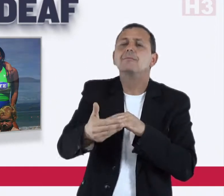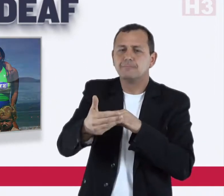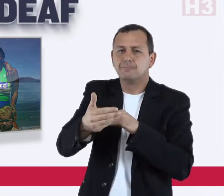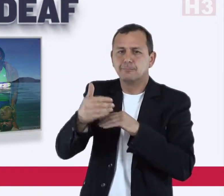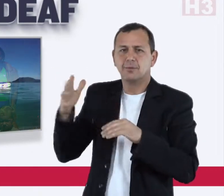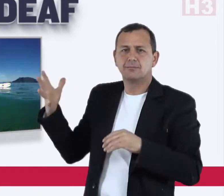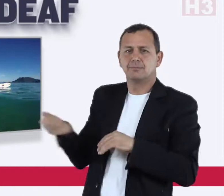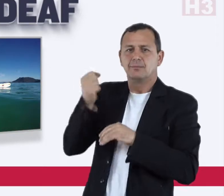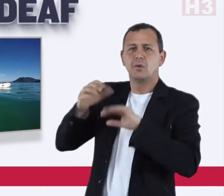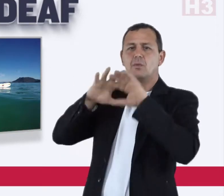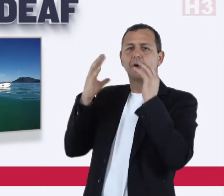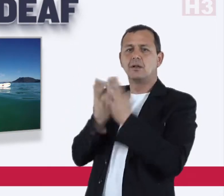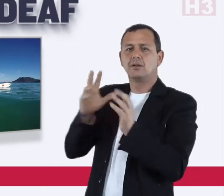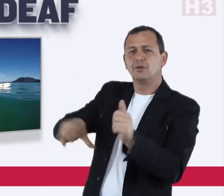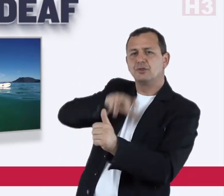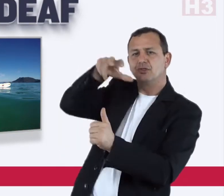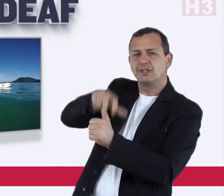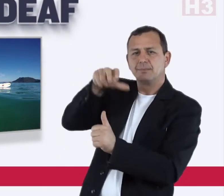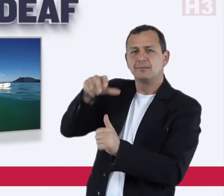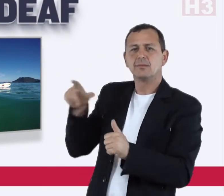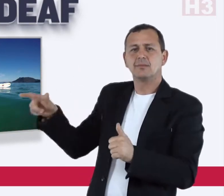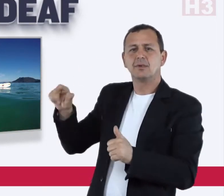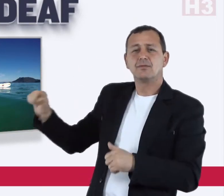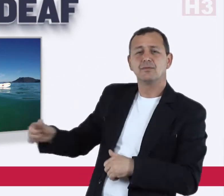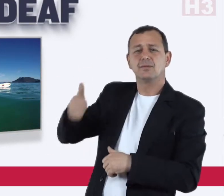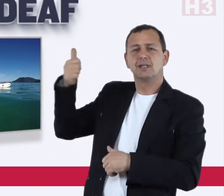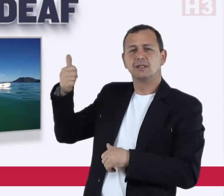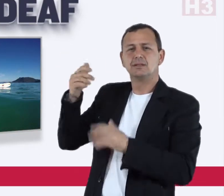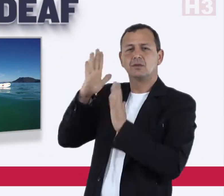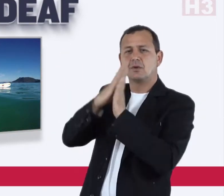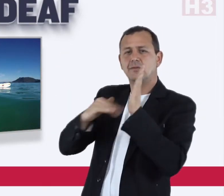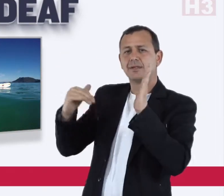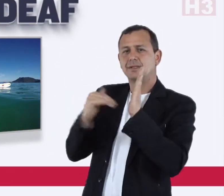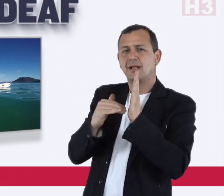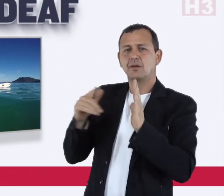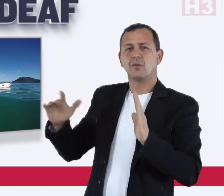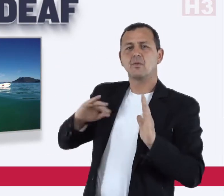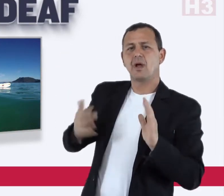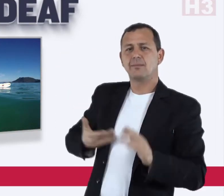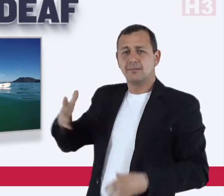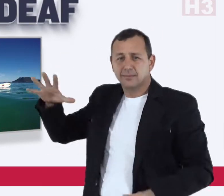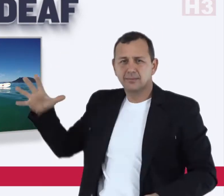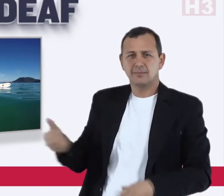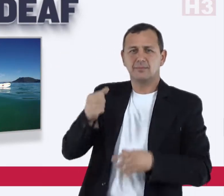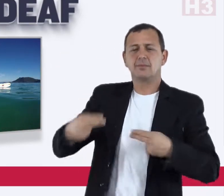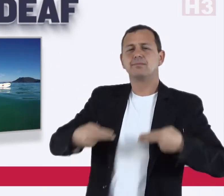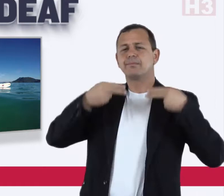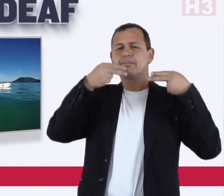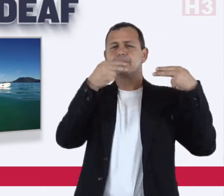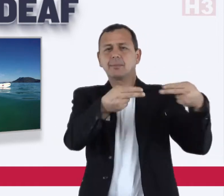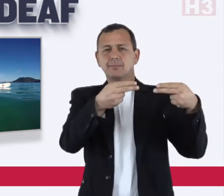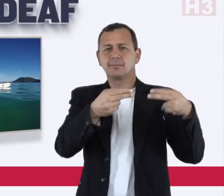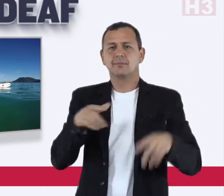she became world champion and the first New Zealand woman to win the title!